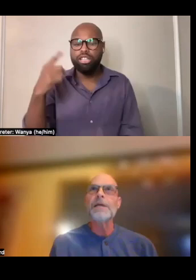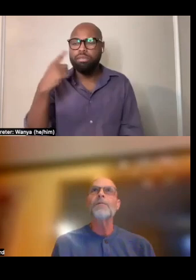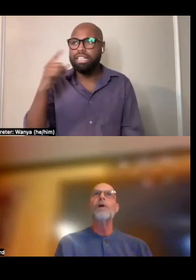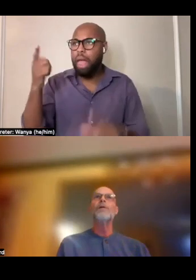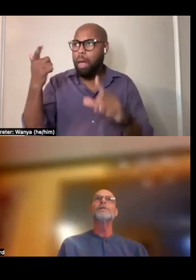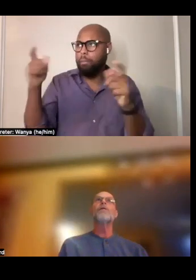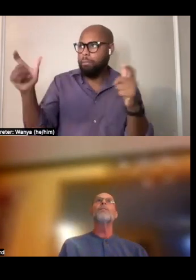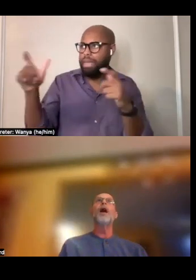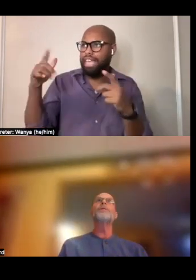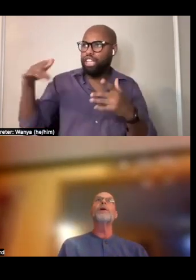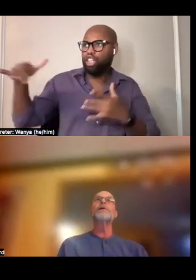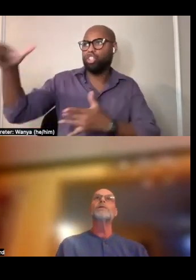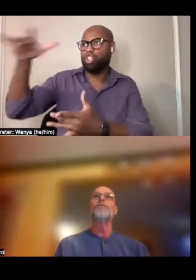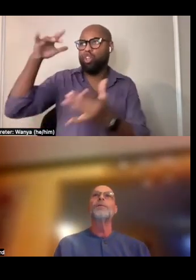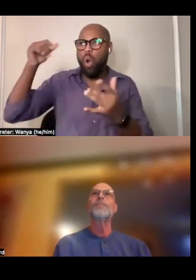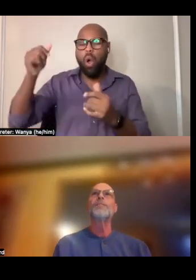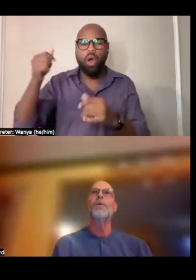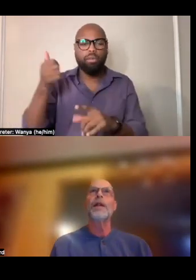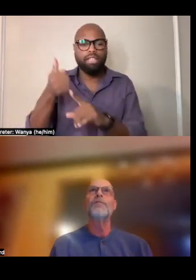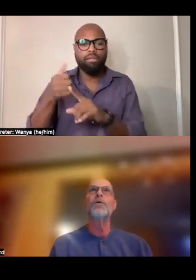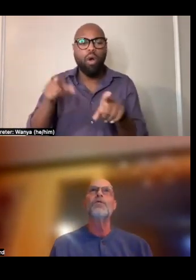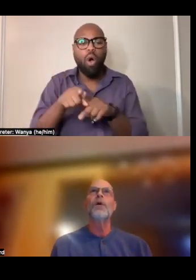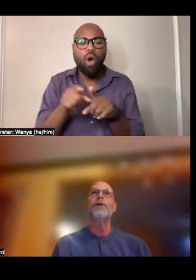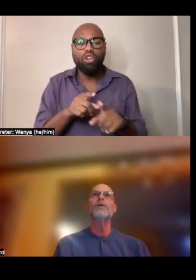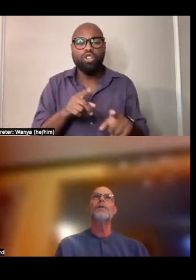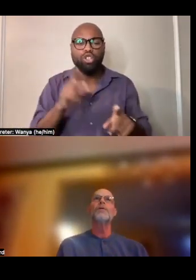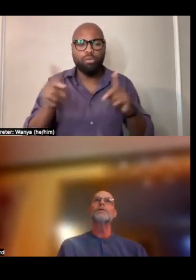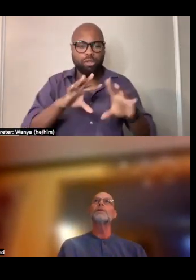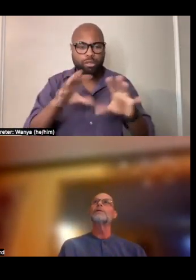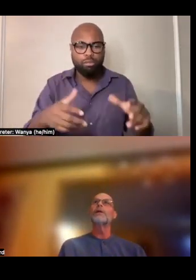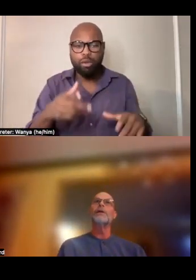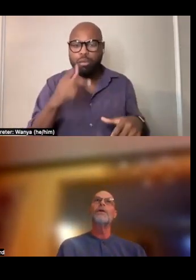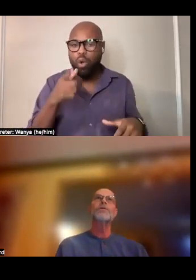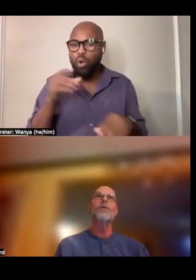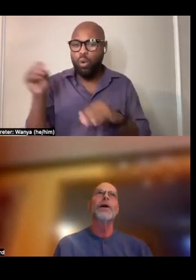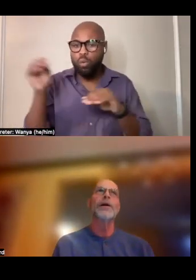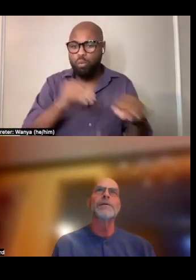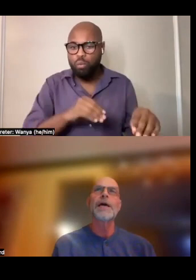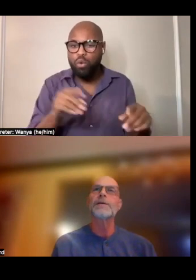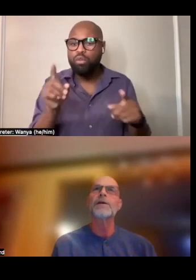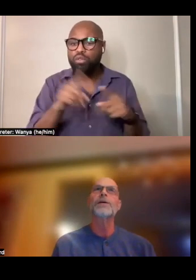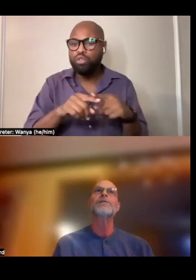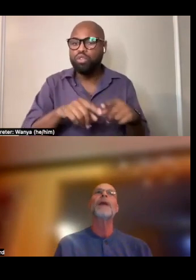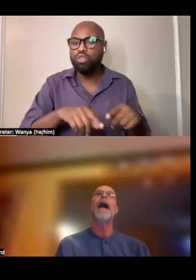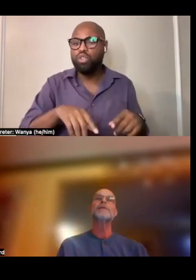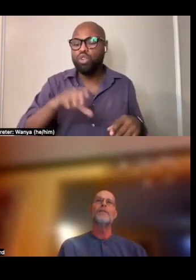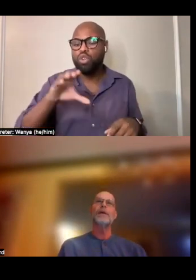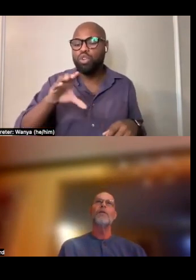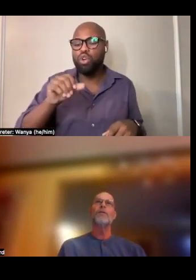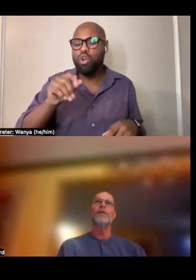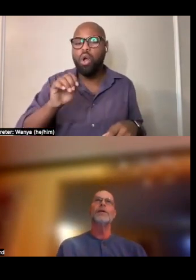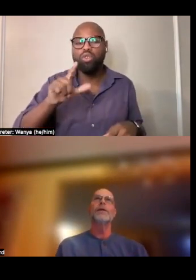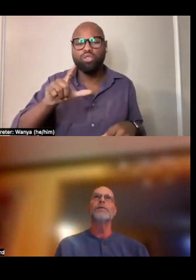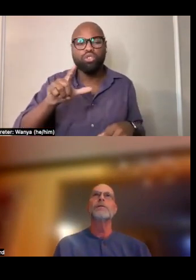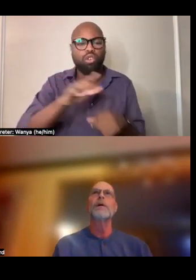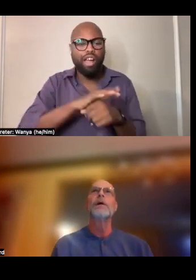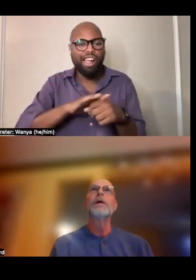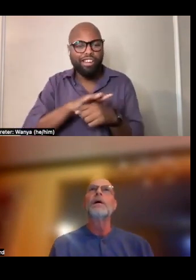It was also the population of people that have moved right onto those delicate coastal areas has increased massively over the years.